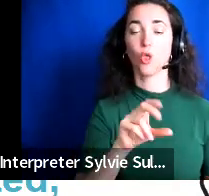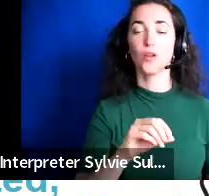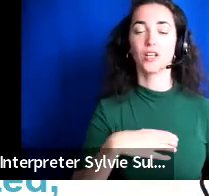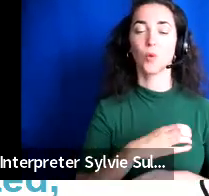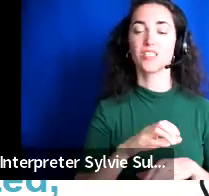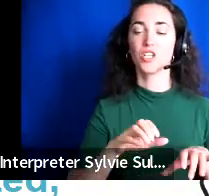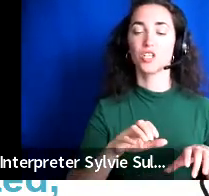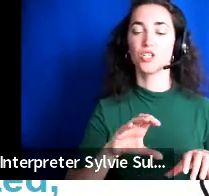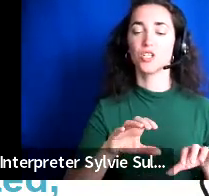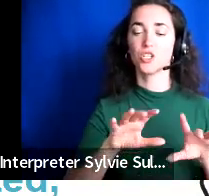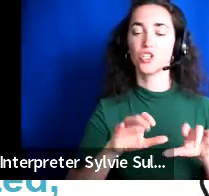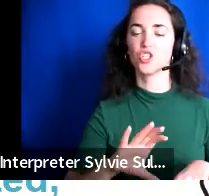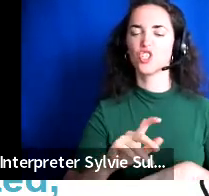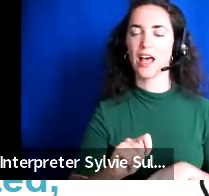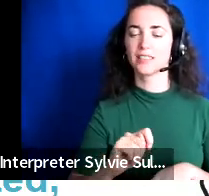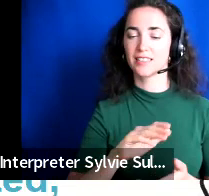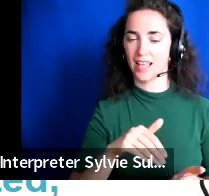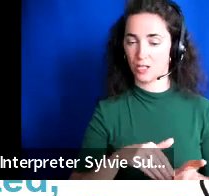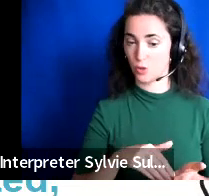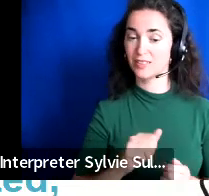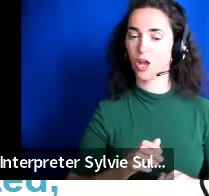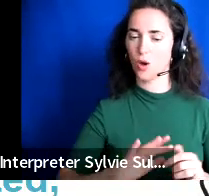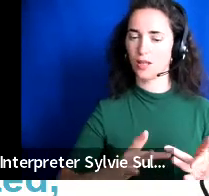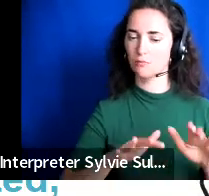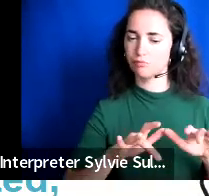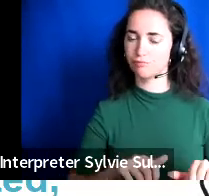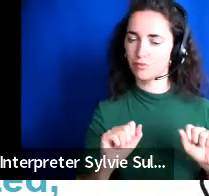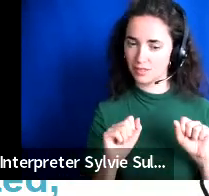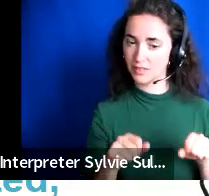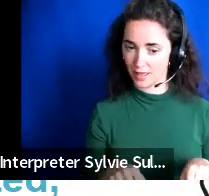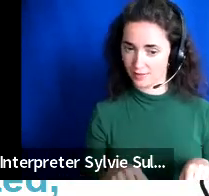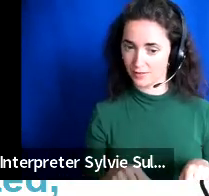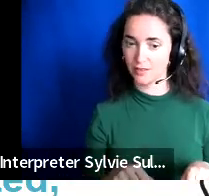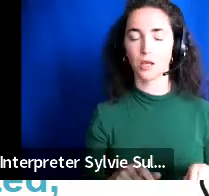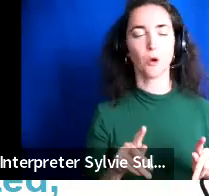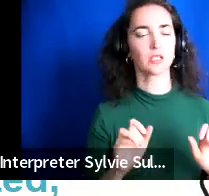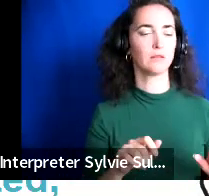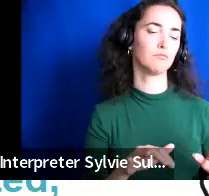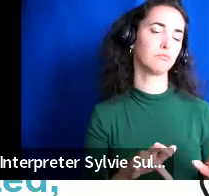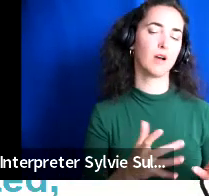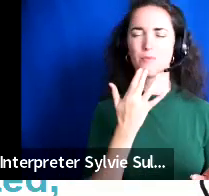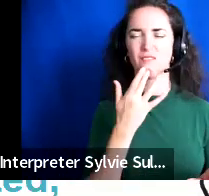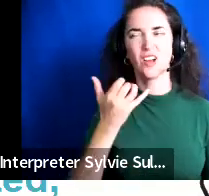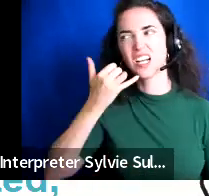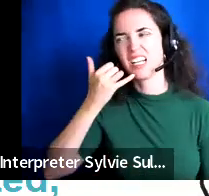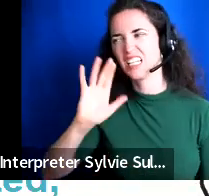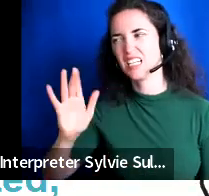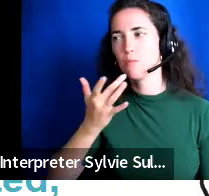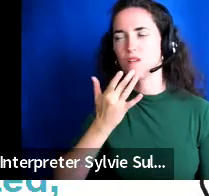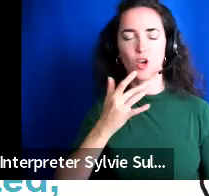So someone can go online. we're gonna show that in the next slide can go online and do the chat if they prefer not to call